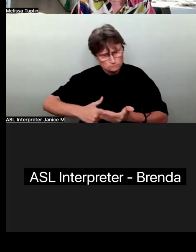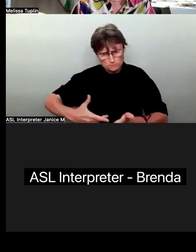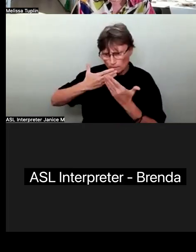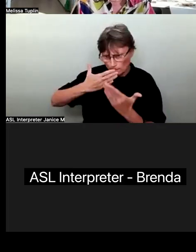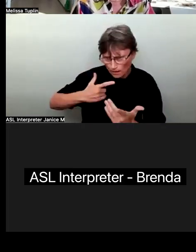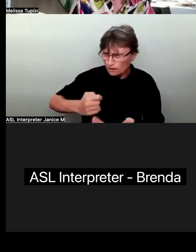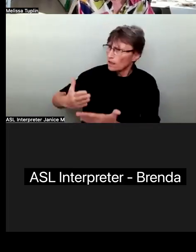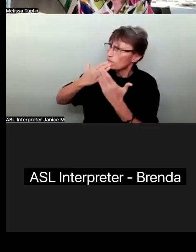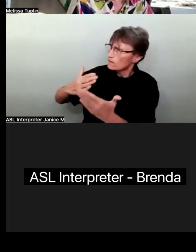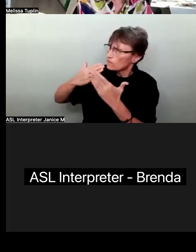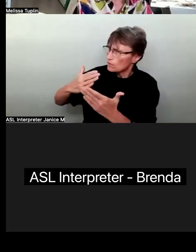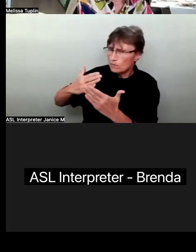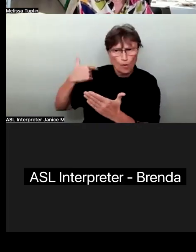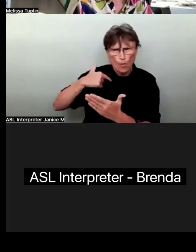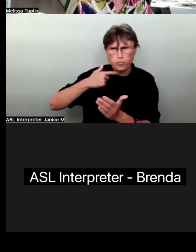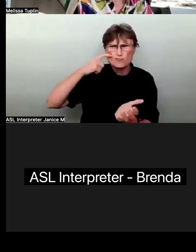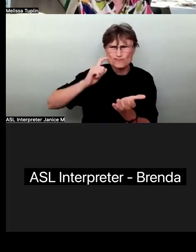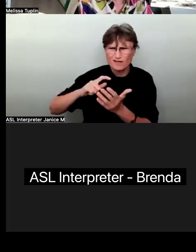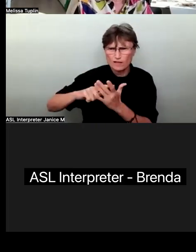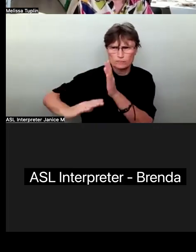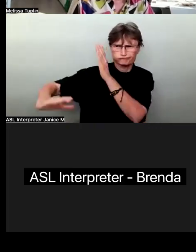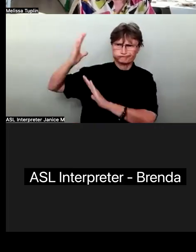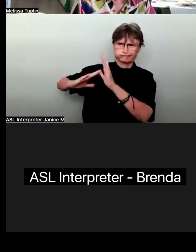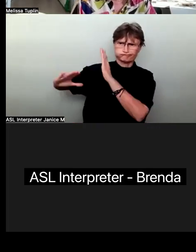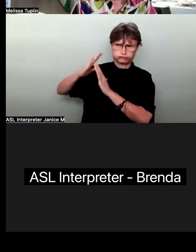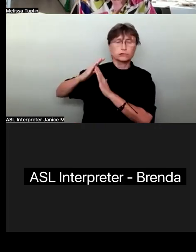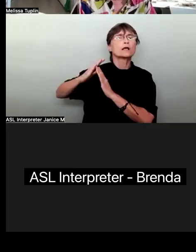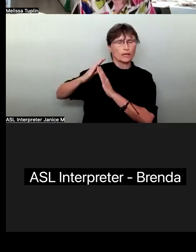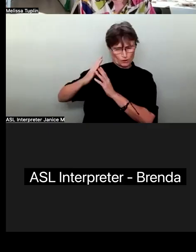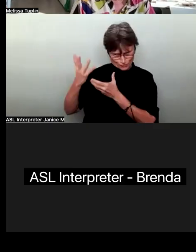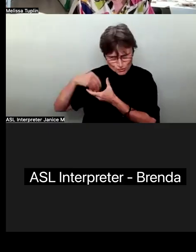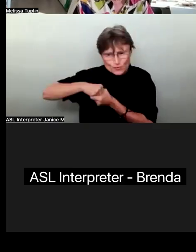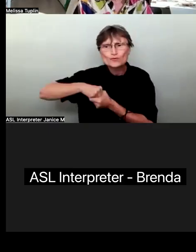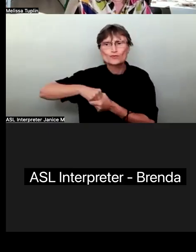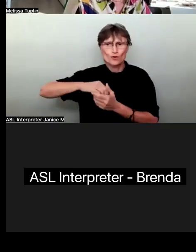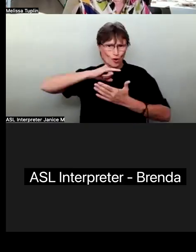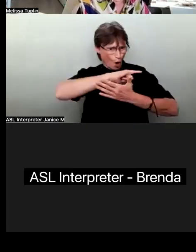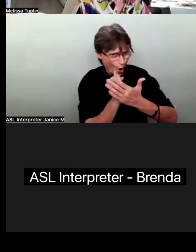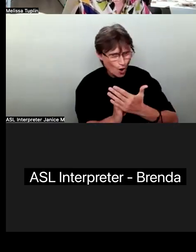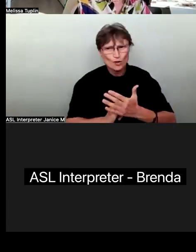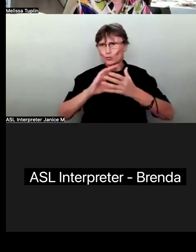has been art, music and dance and storytelling on this land since time immemorial. And it's in